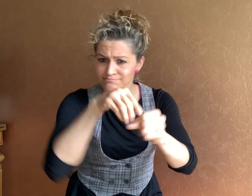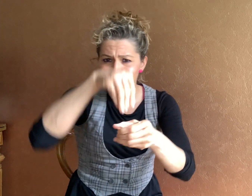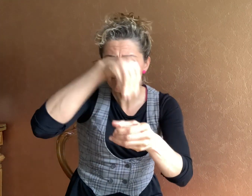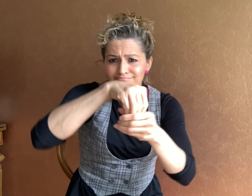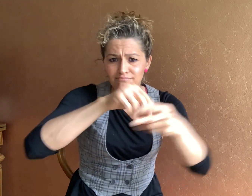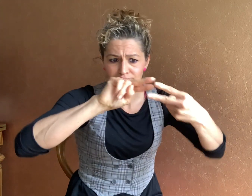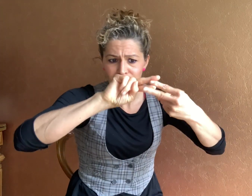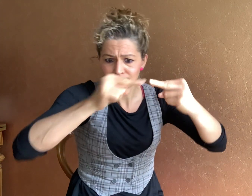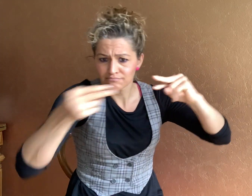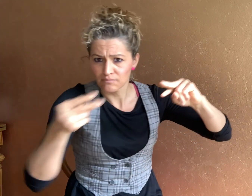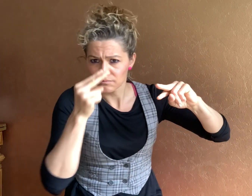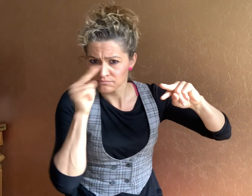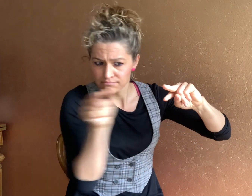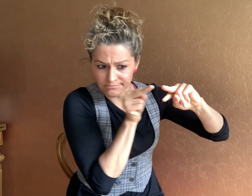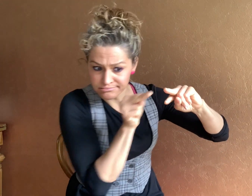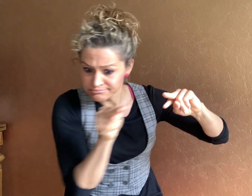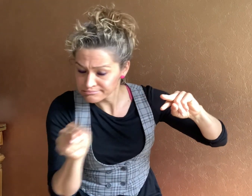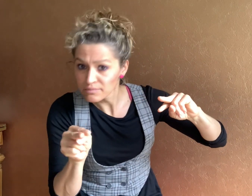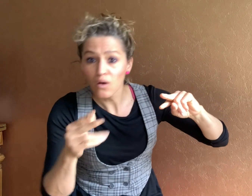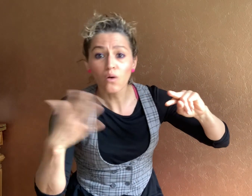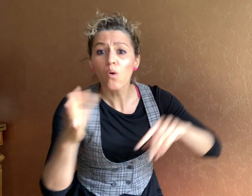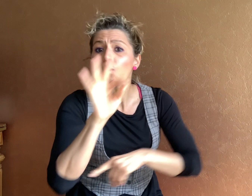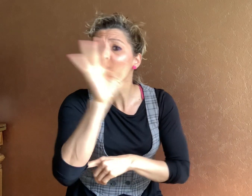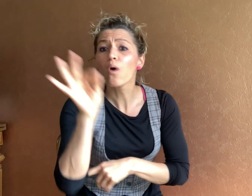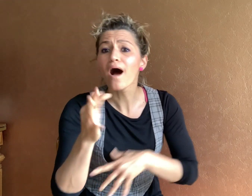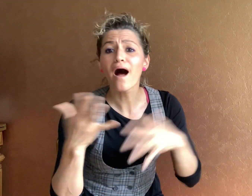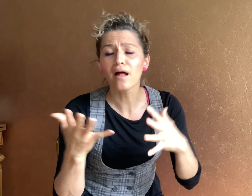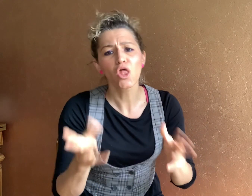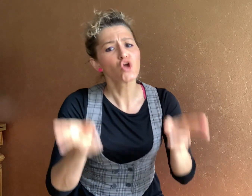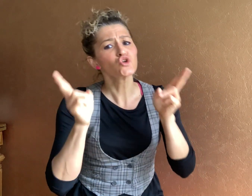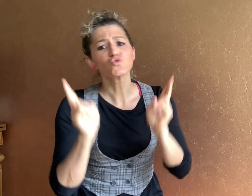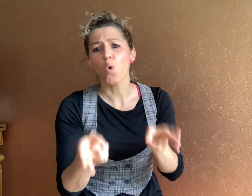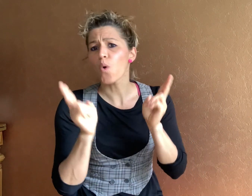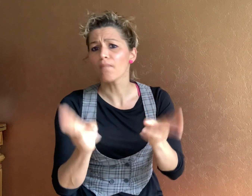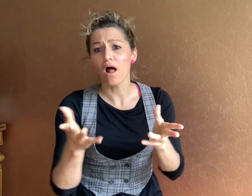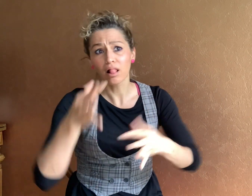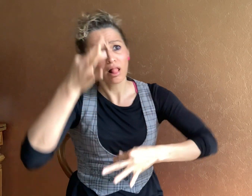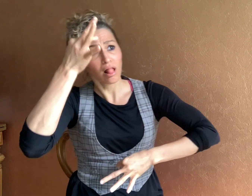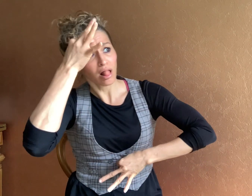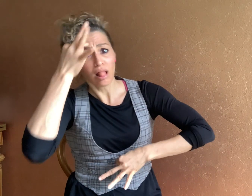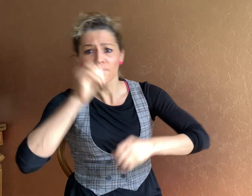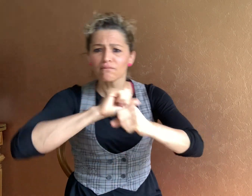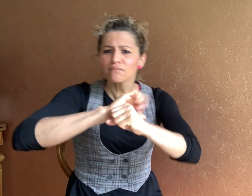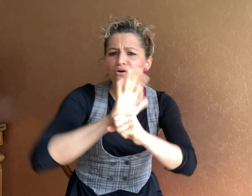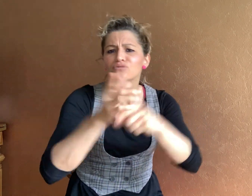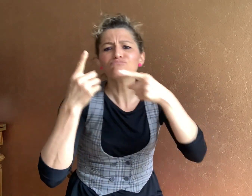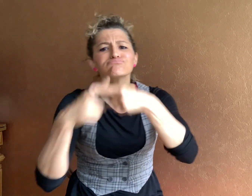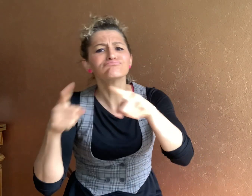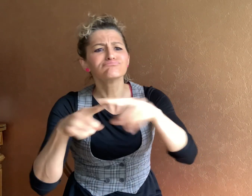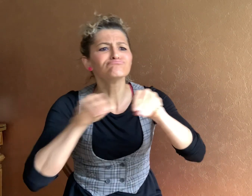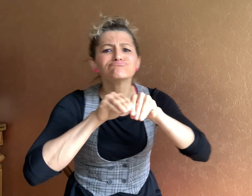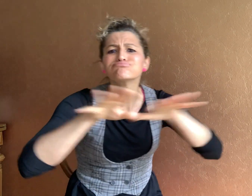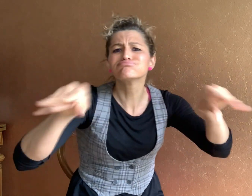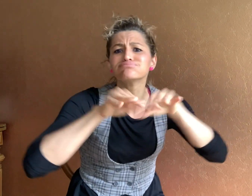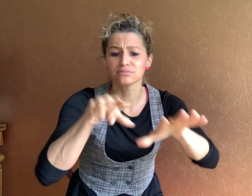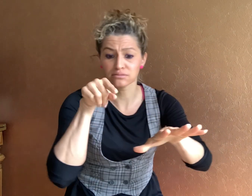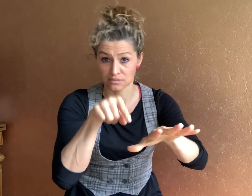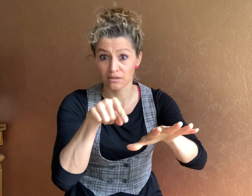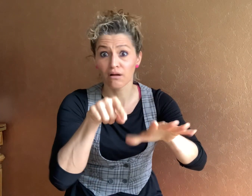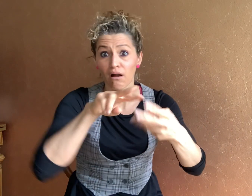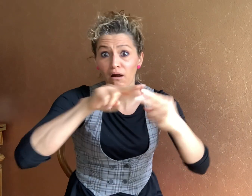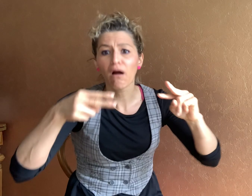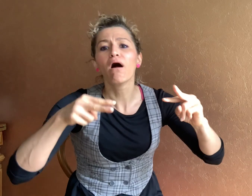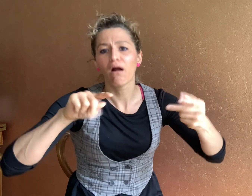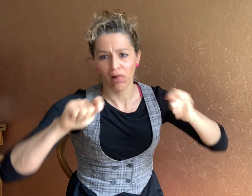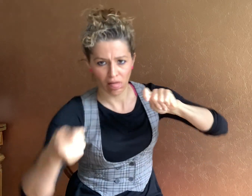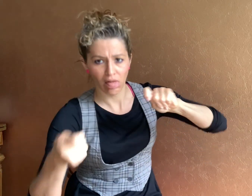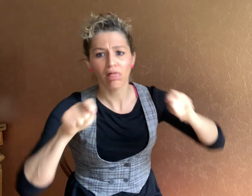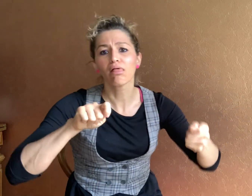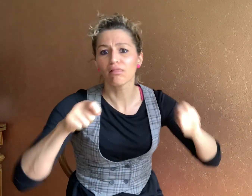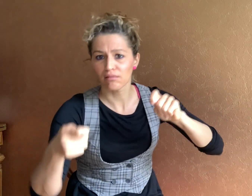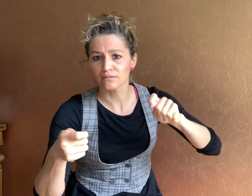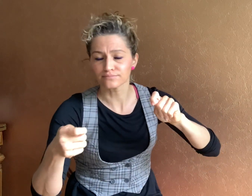because viruses are always evolving.